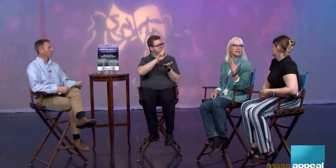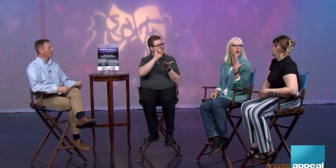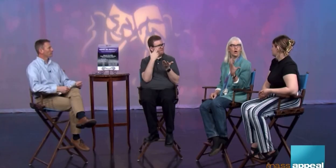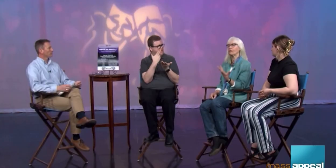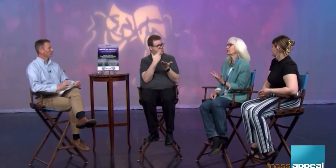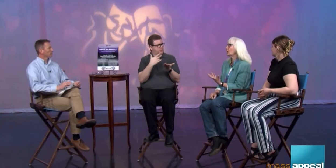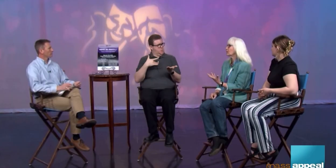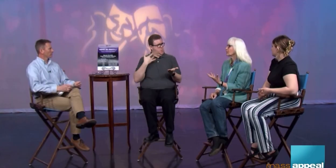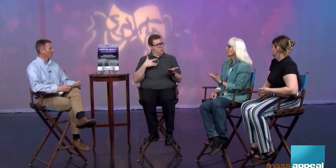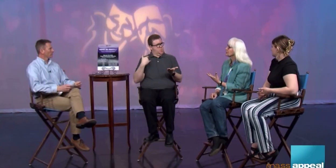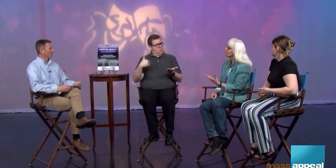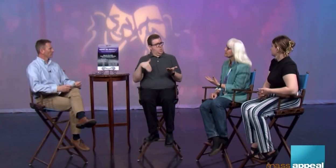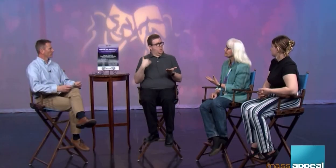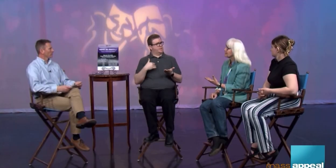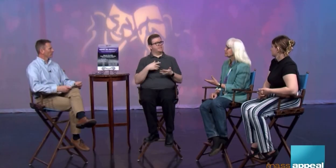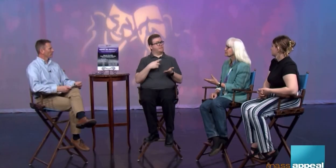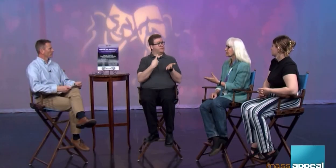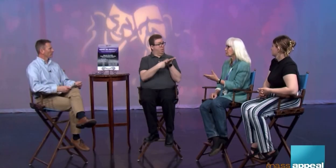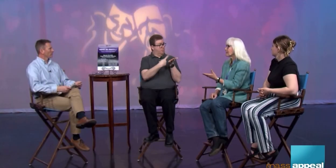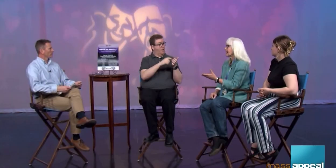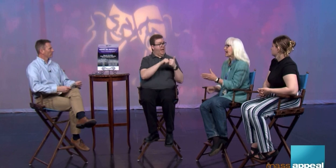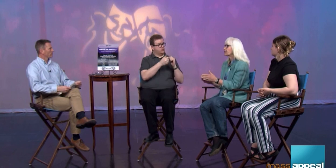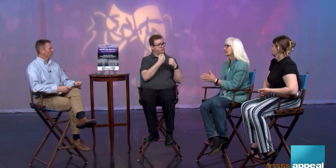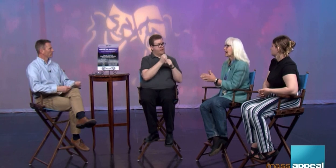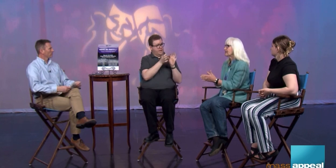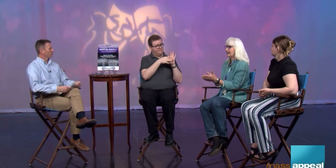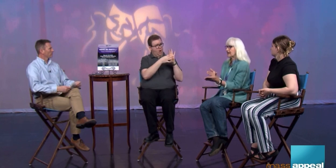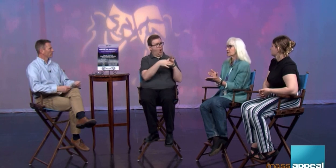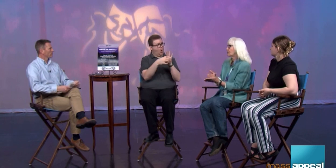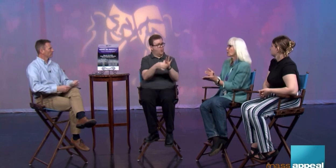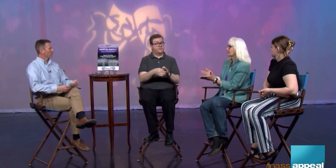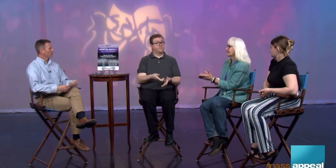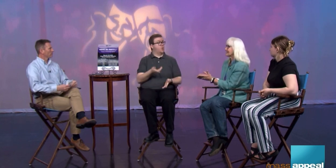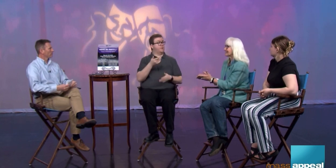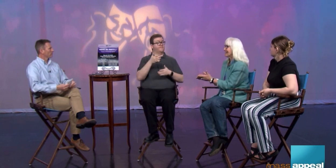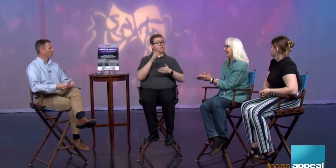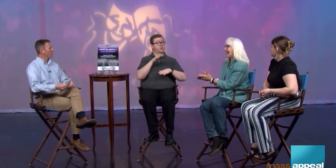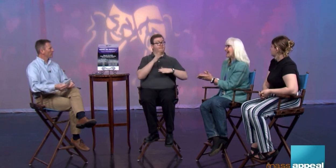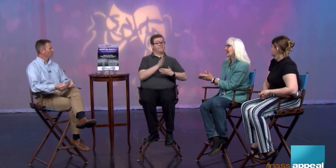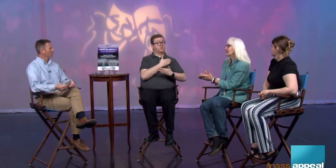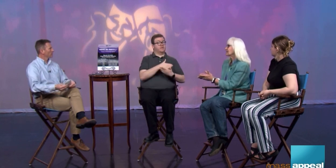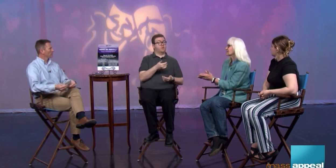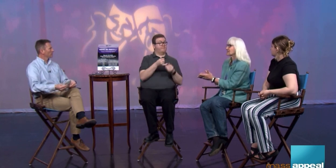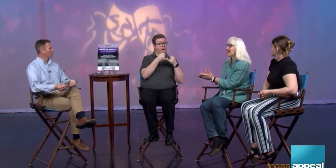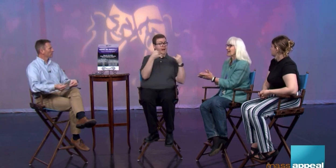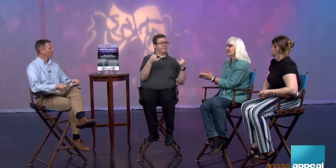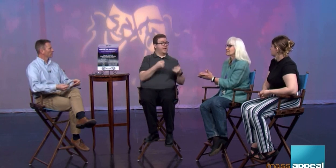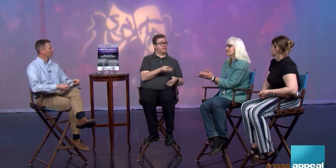it all flow when you think about music. You might have a line that has four beats right, and the sign